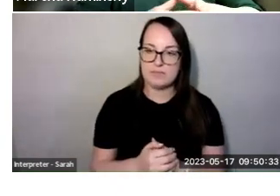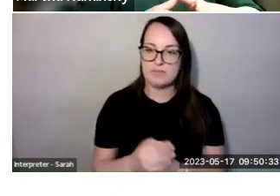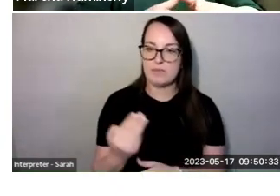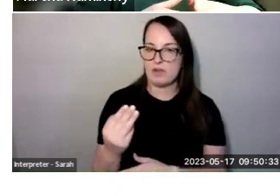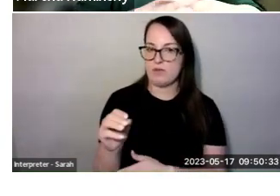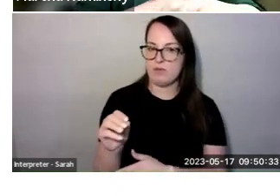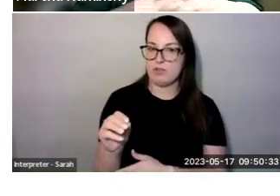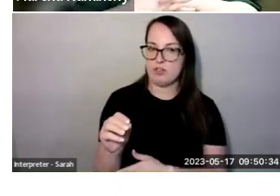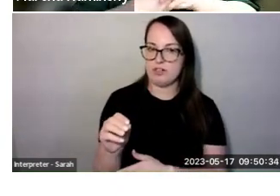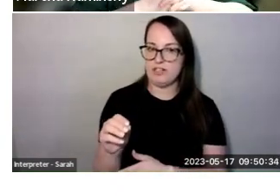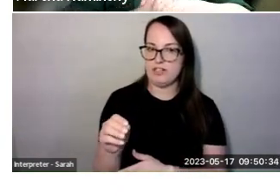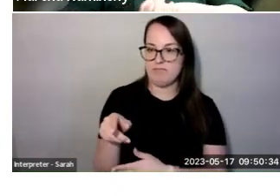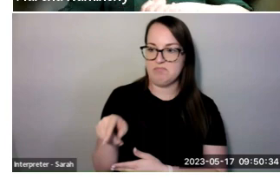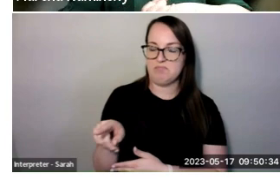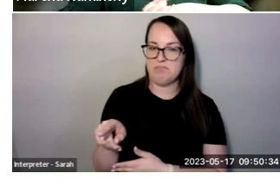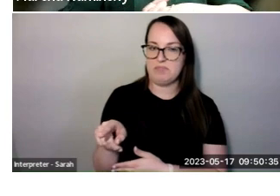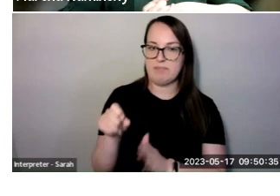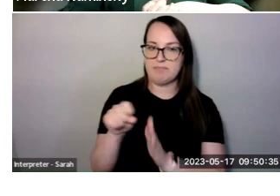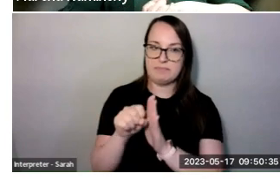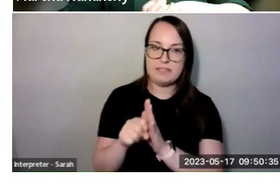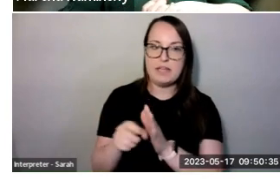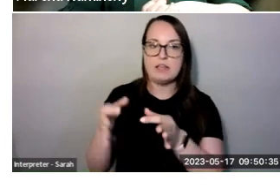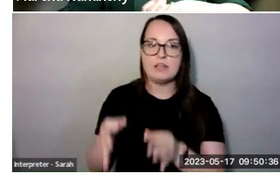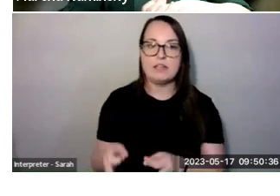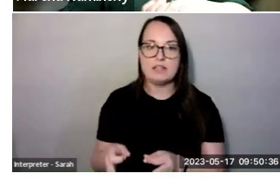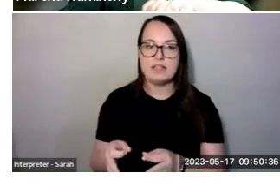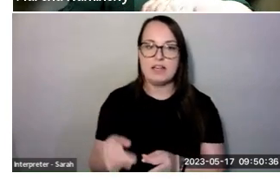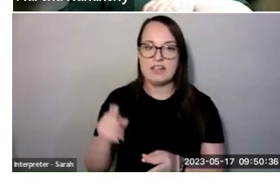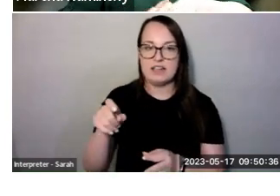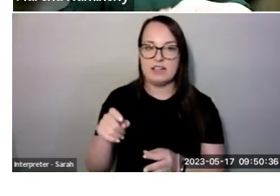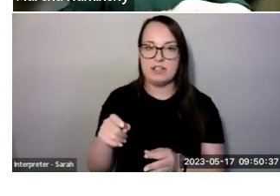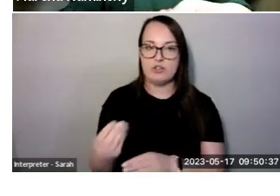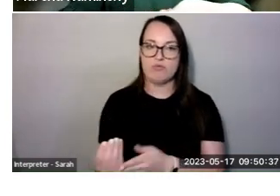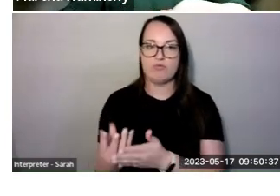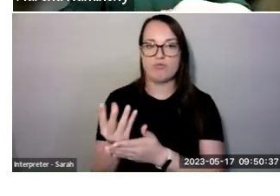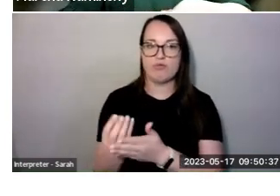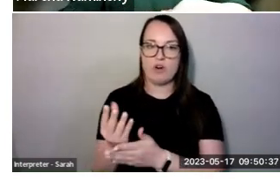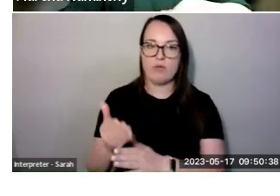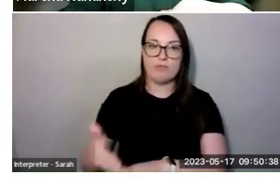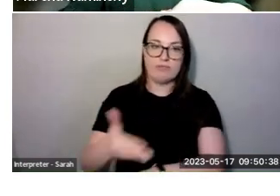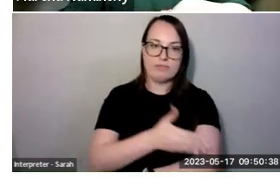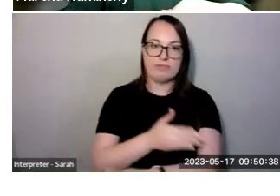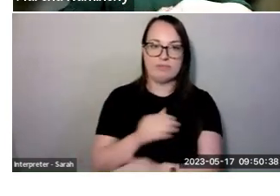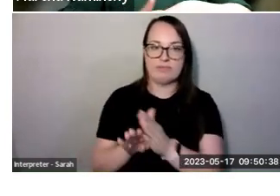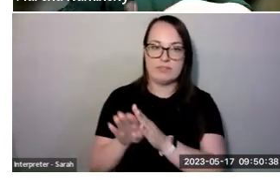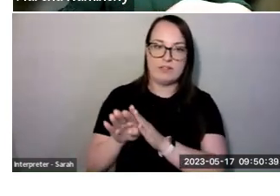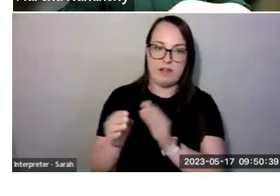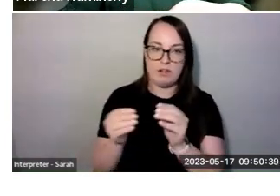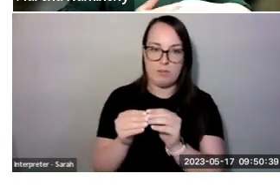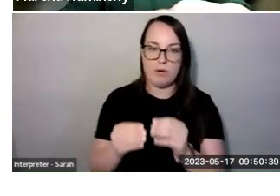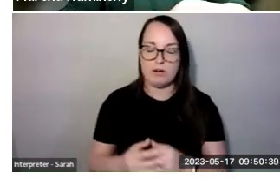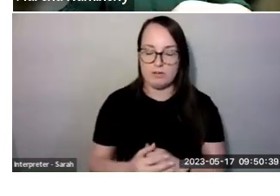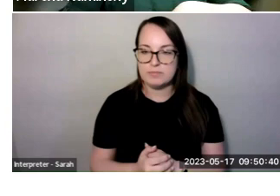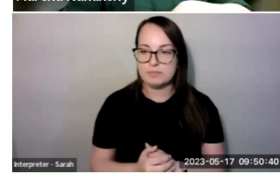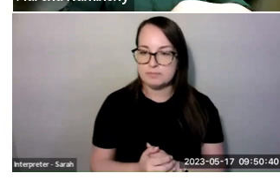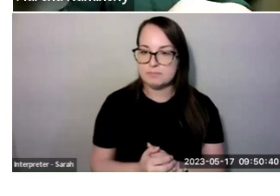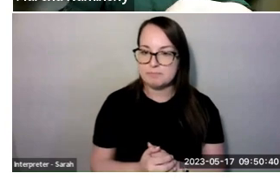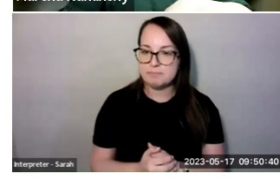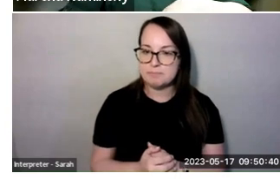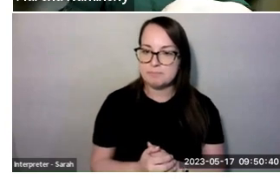facility because it's more complicated. Missouri feels they need to grow a little more. Make sure to check out their